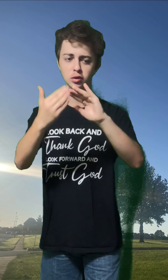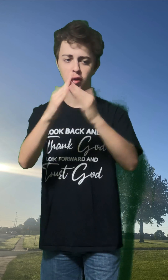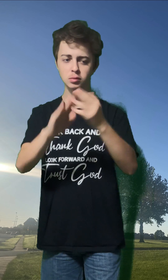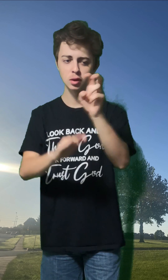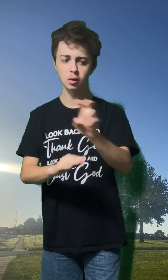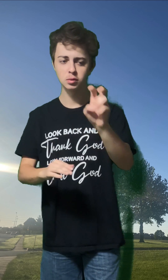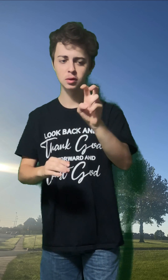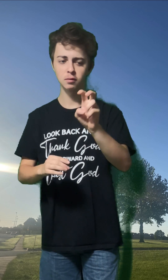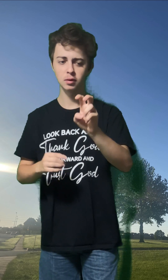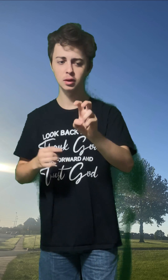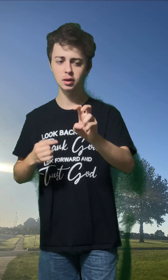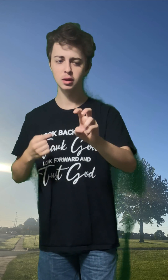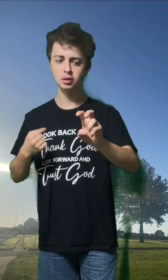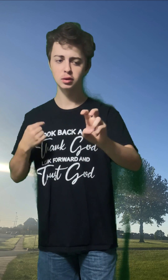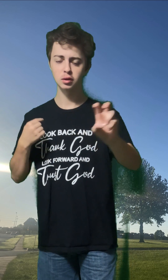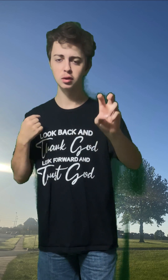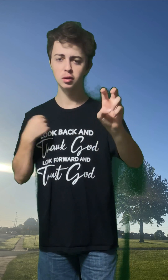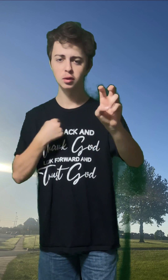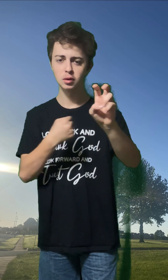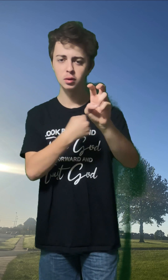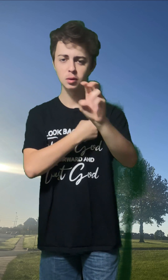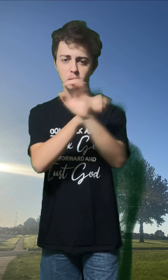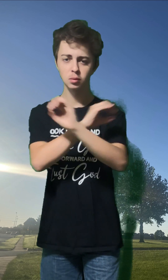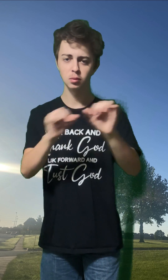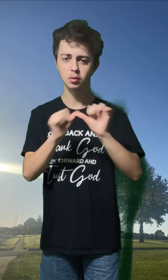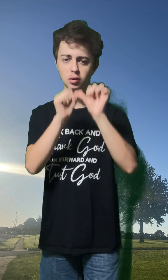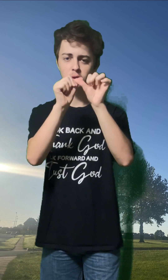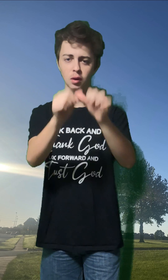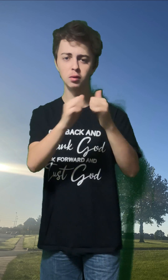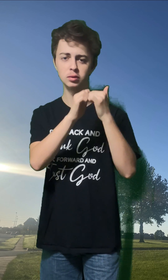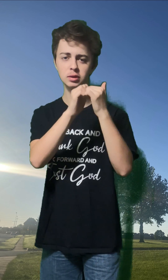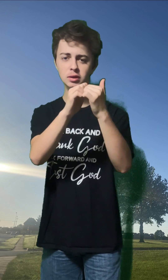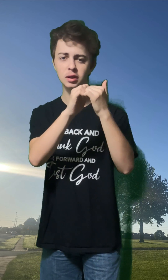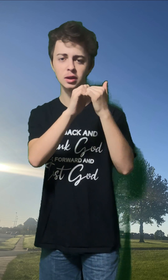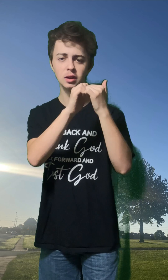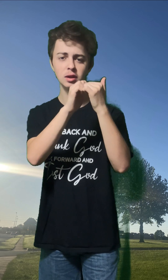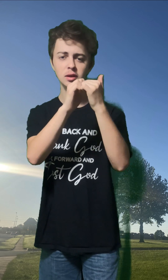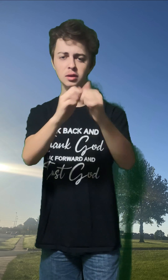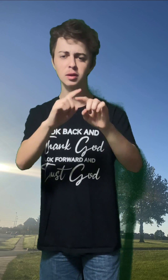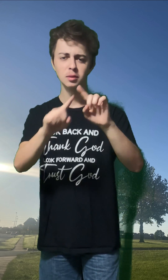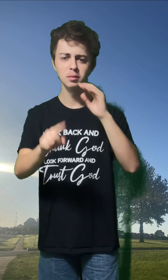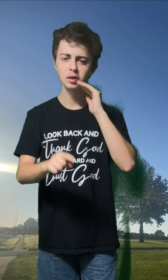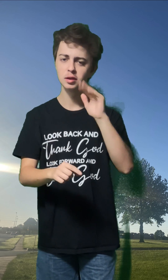Change becomes an adventure We're no longer together